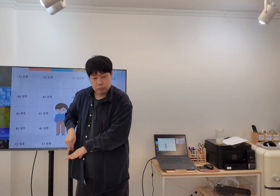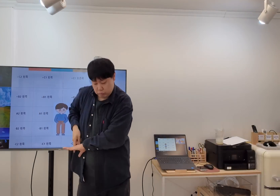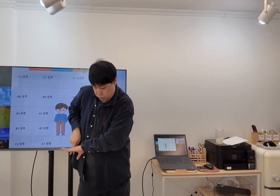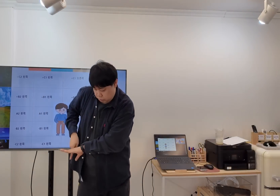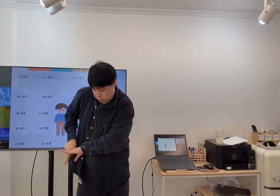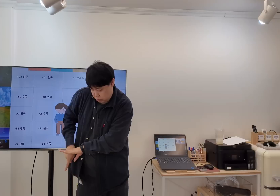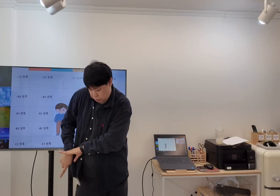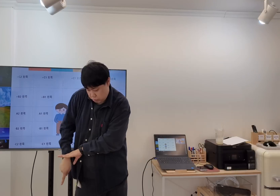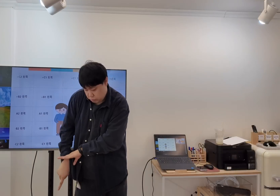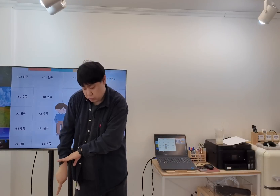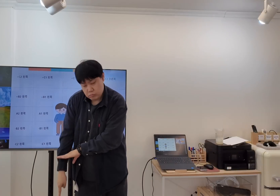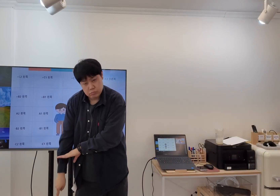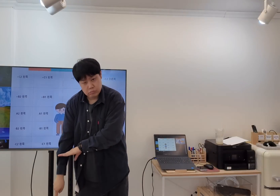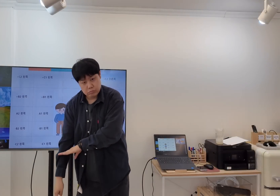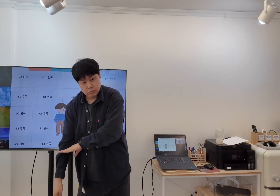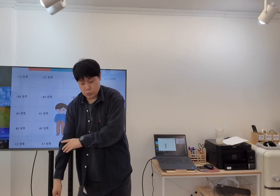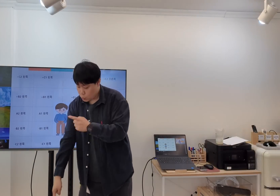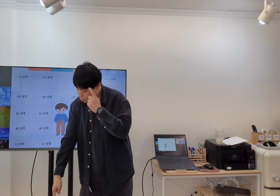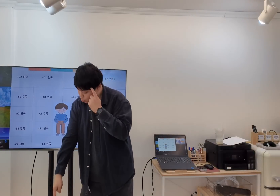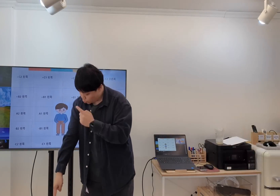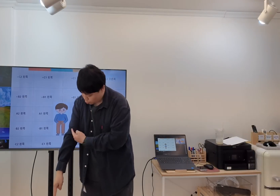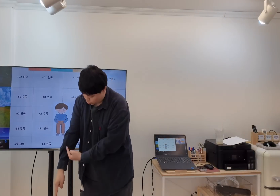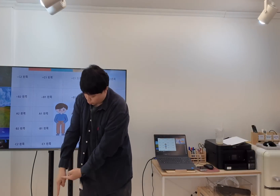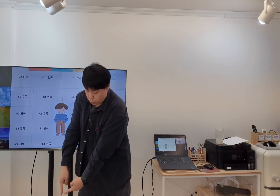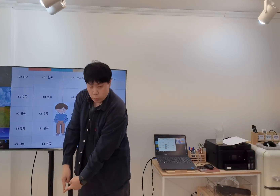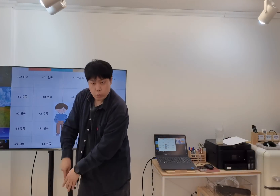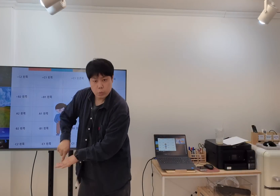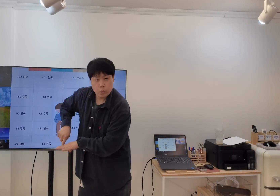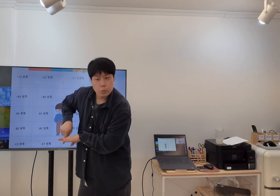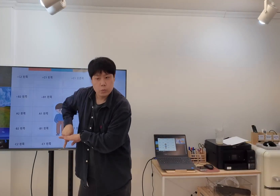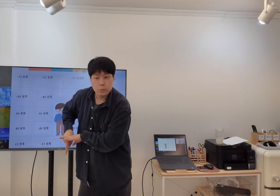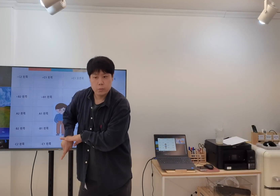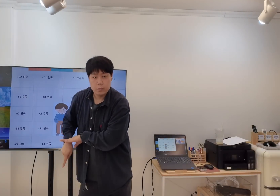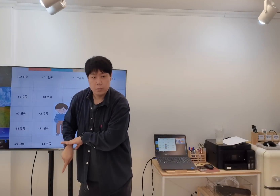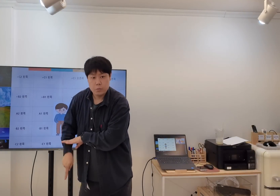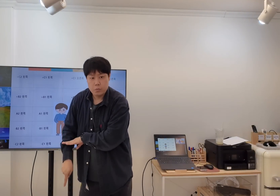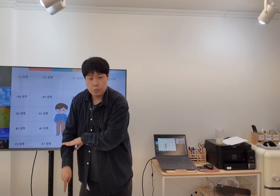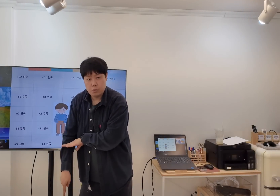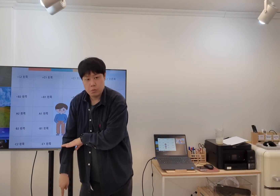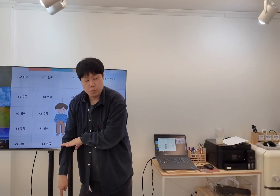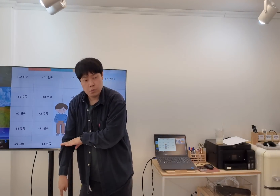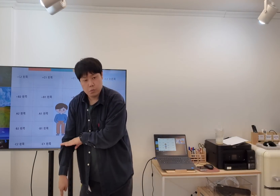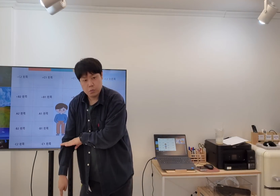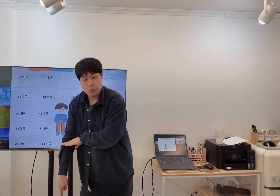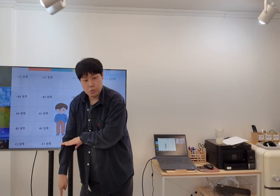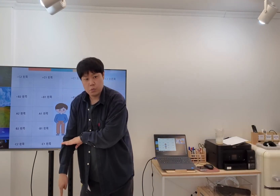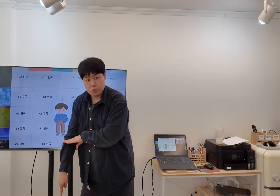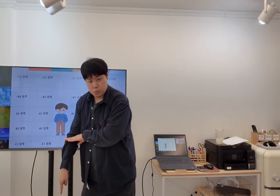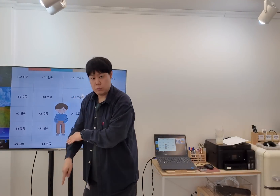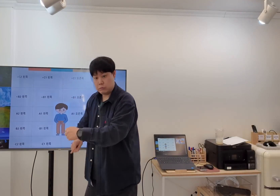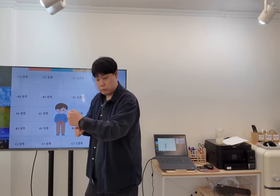Why should we go down?